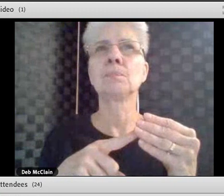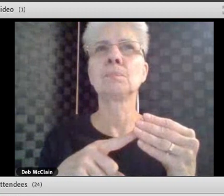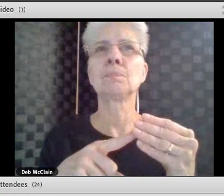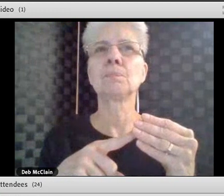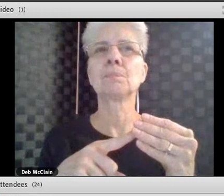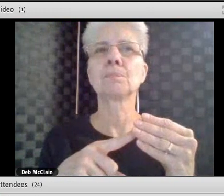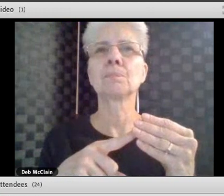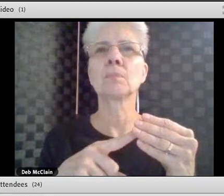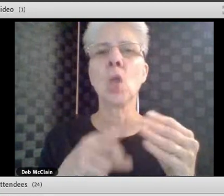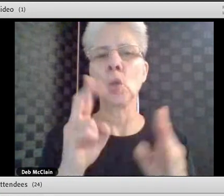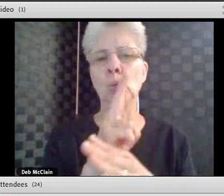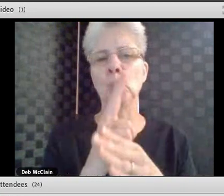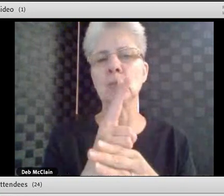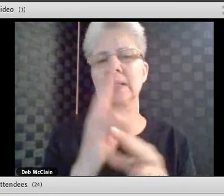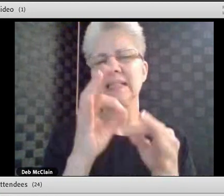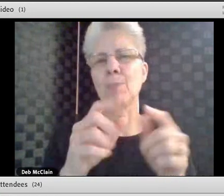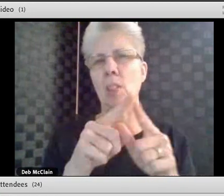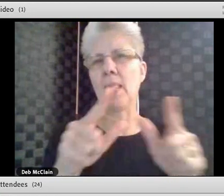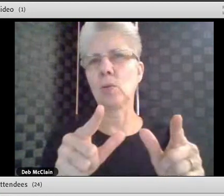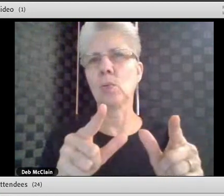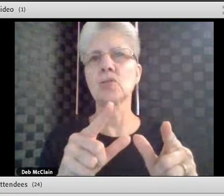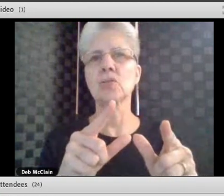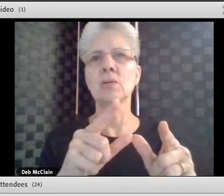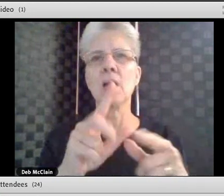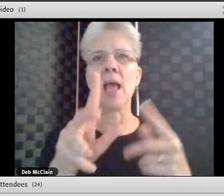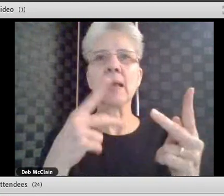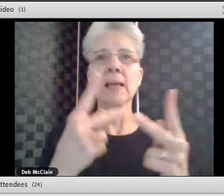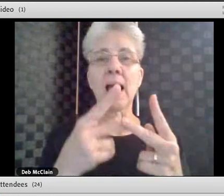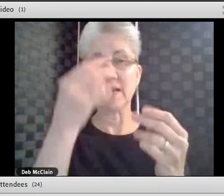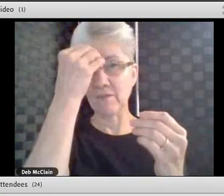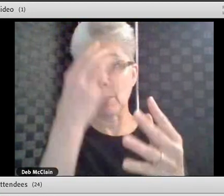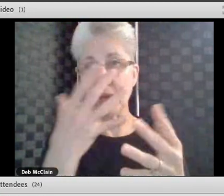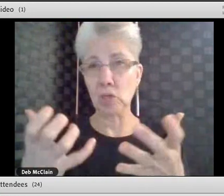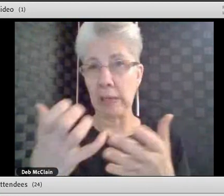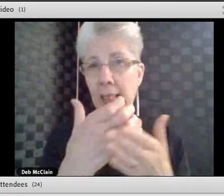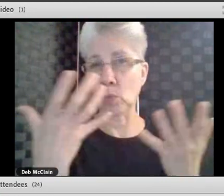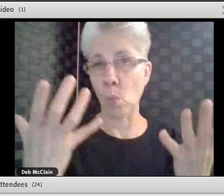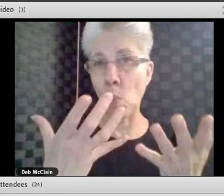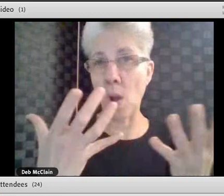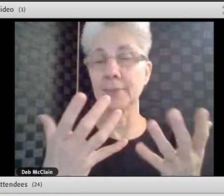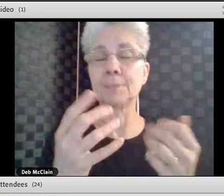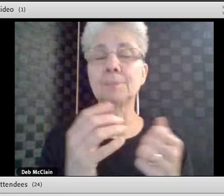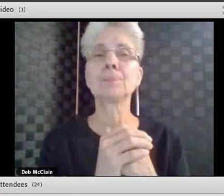think about, you know, putting it in simple language, what types of data you want to collect,